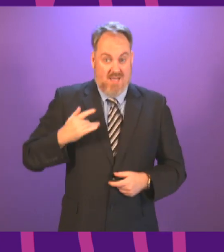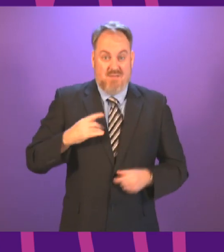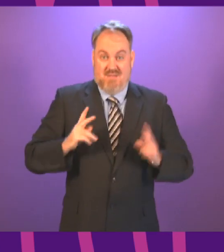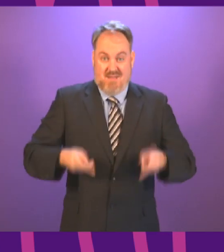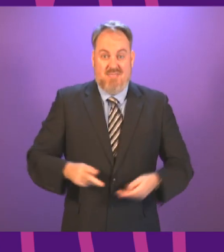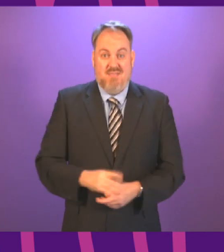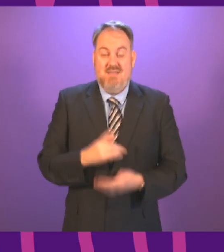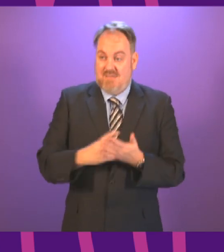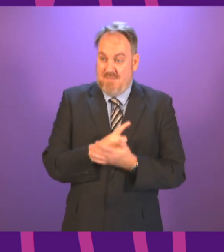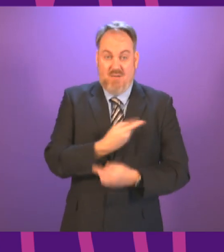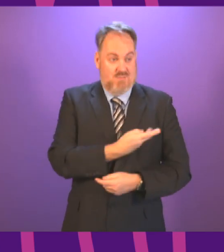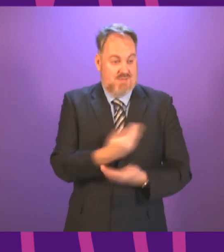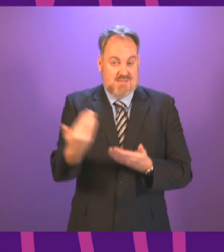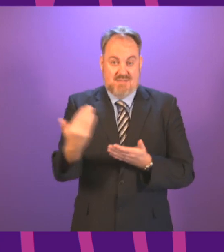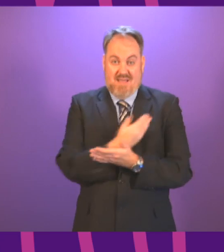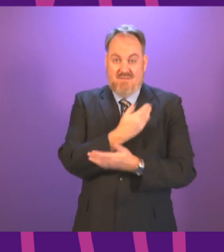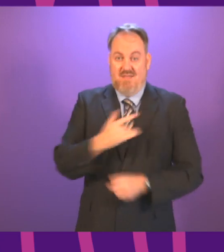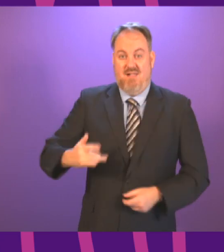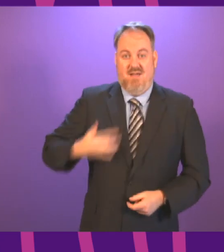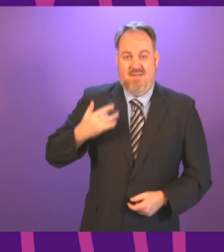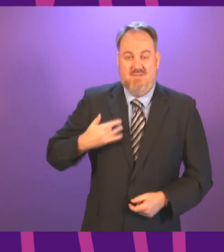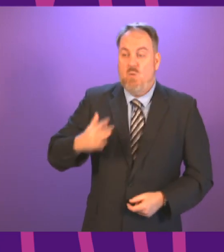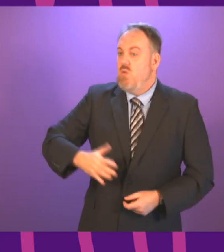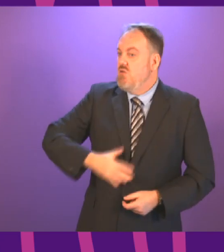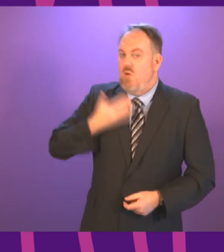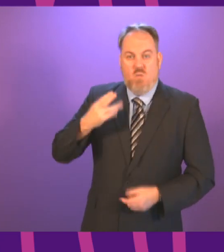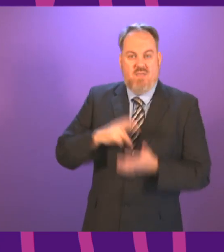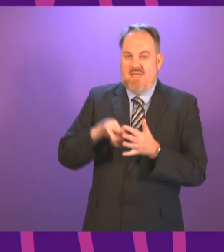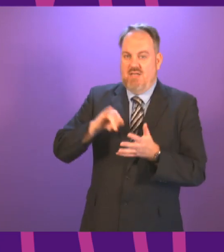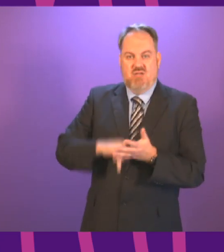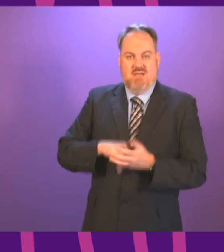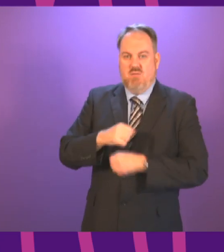people from Covid while also ensuring that we do not allow our NHS to be overwhelmed.